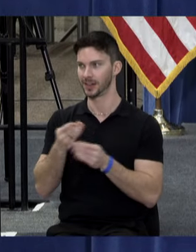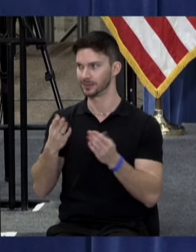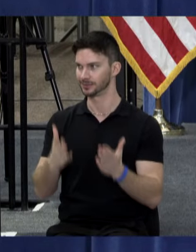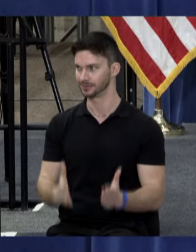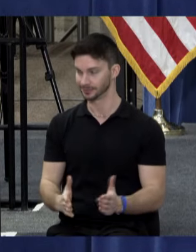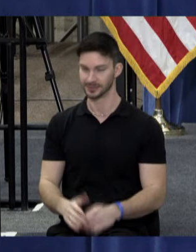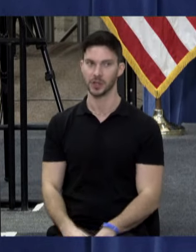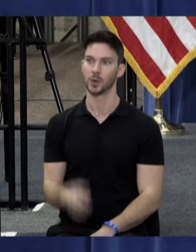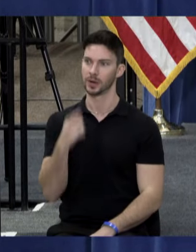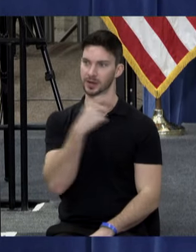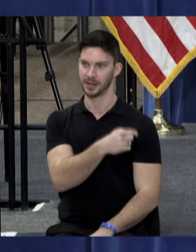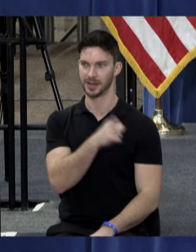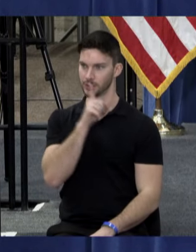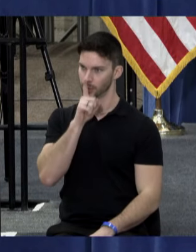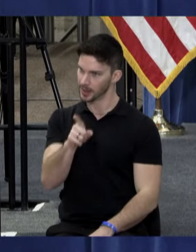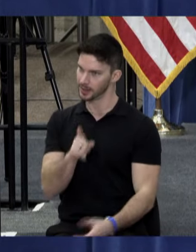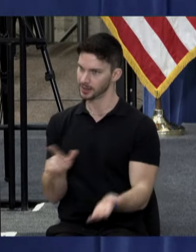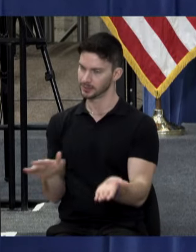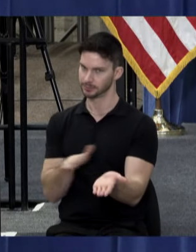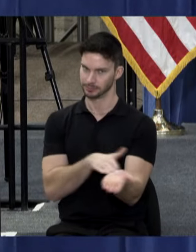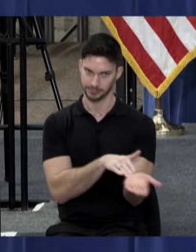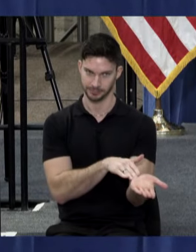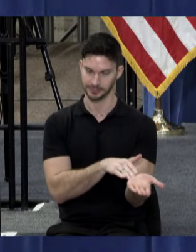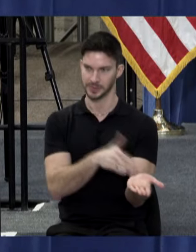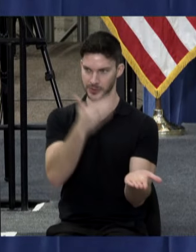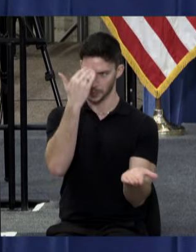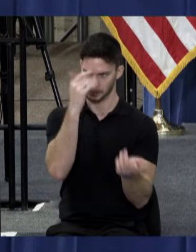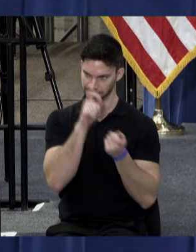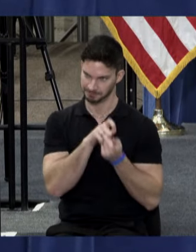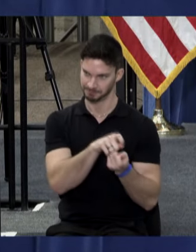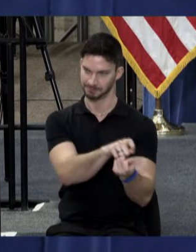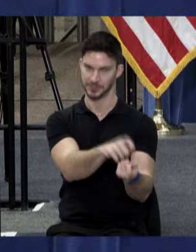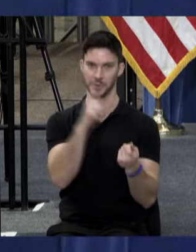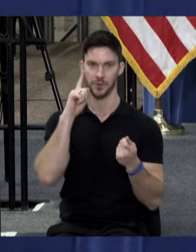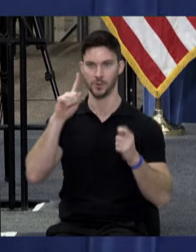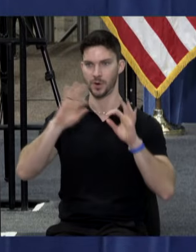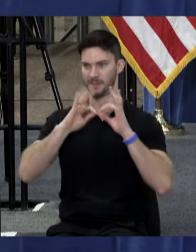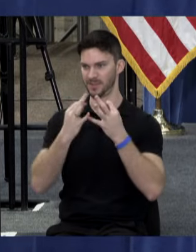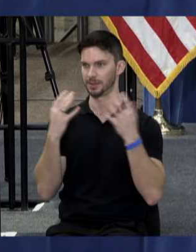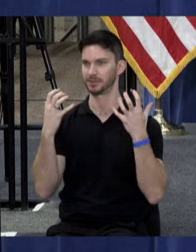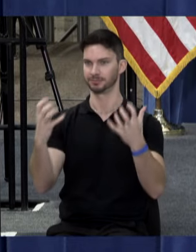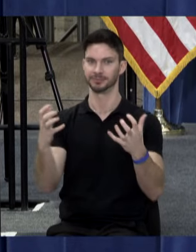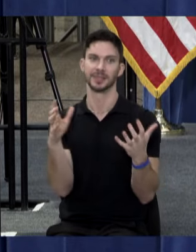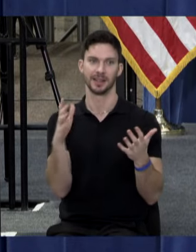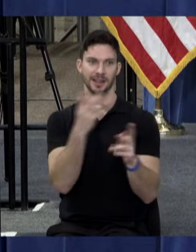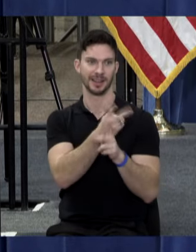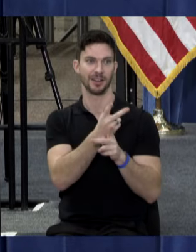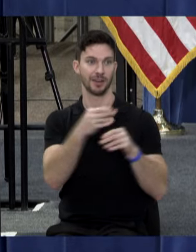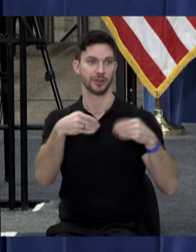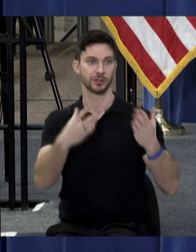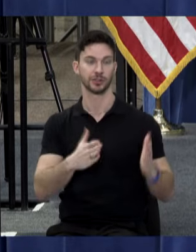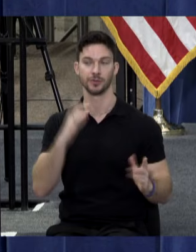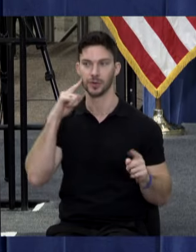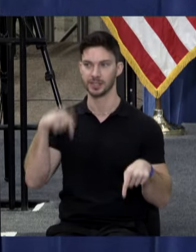on the pulse of caregiving, family caregivers in this nation. Jason, please come and join us.